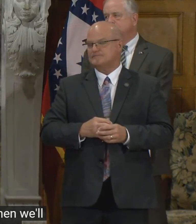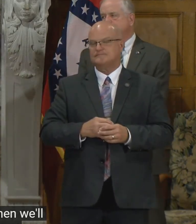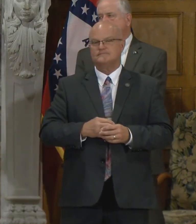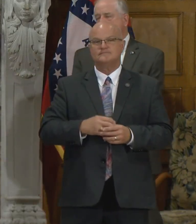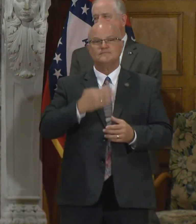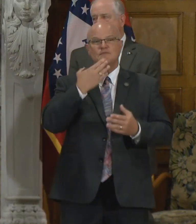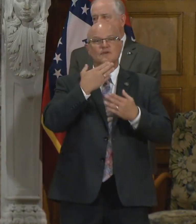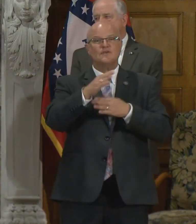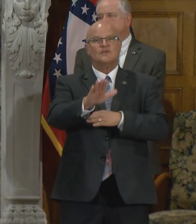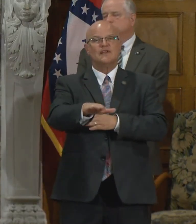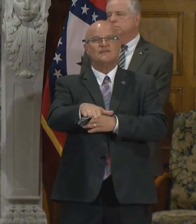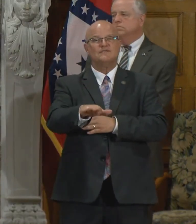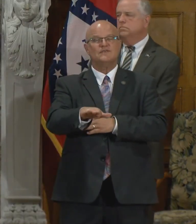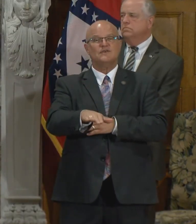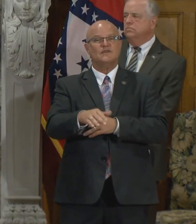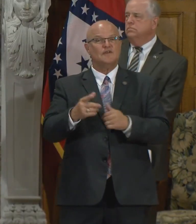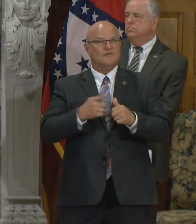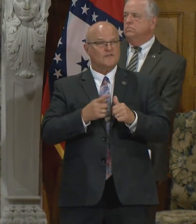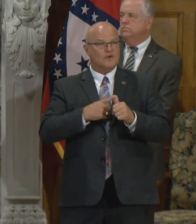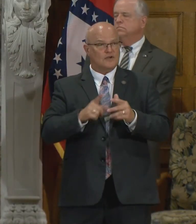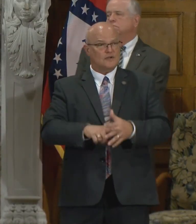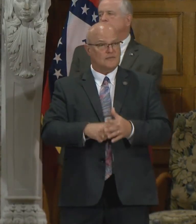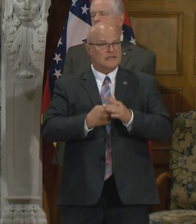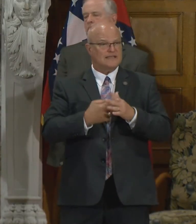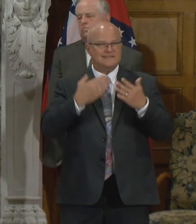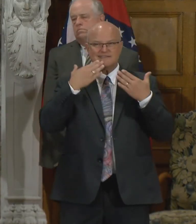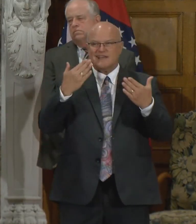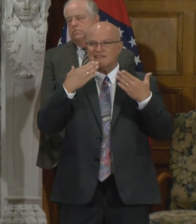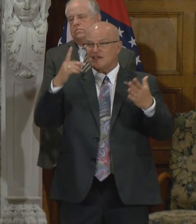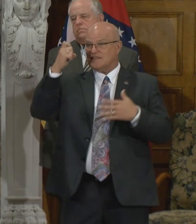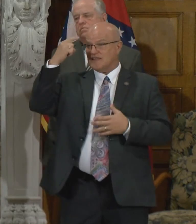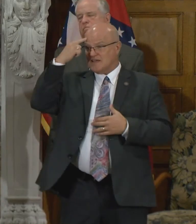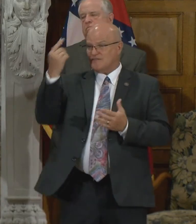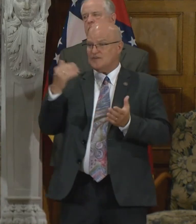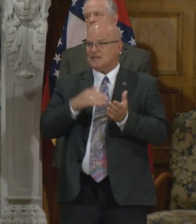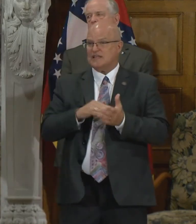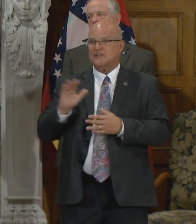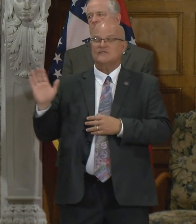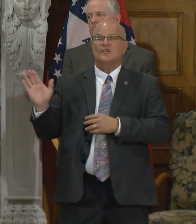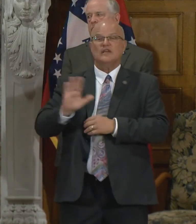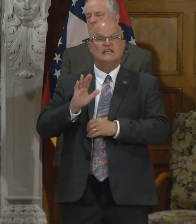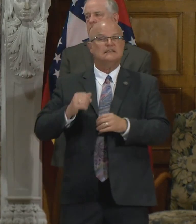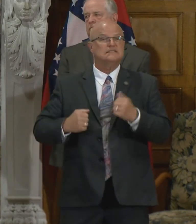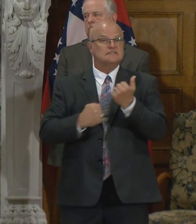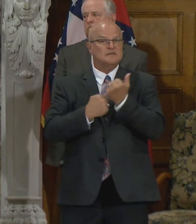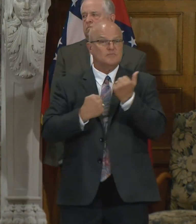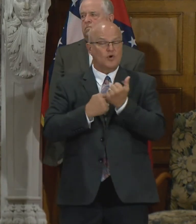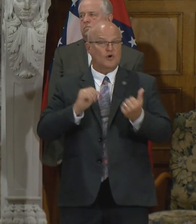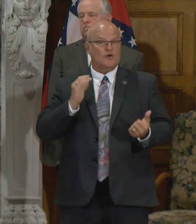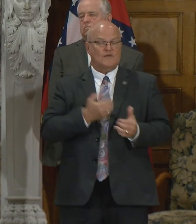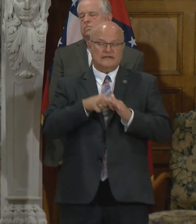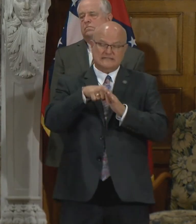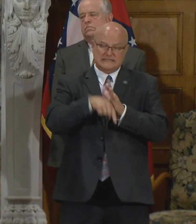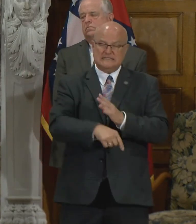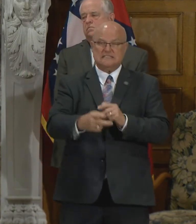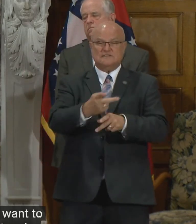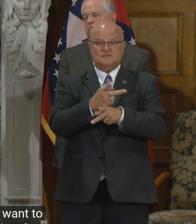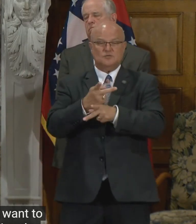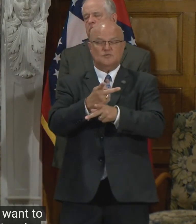Good afternoon, I want to 1st begin by thanking the governor again for his support of our intensive supervision